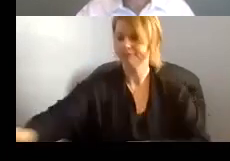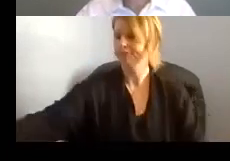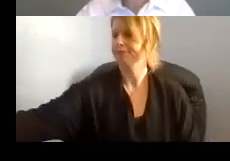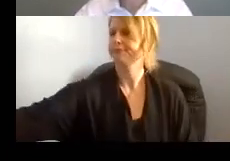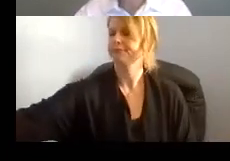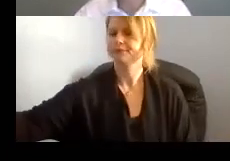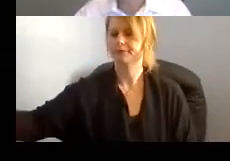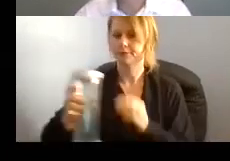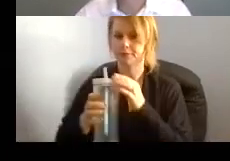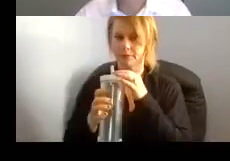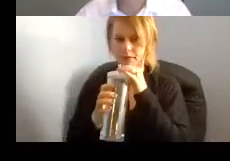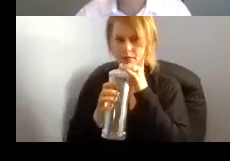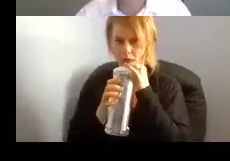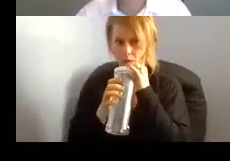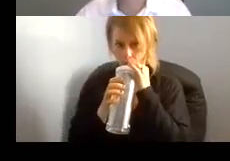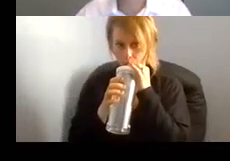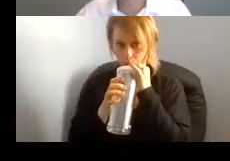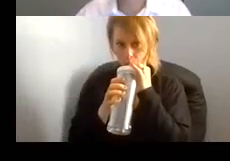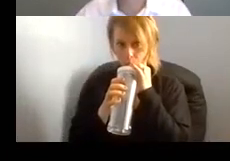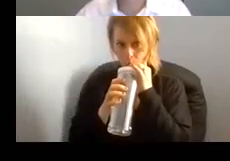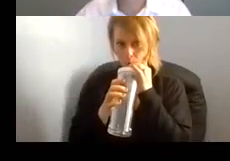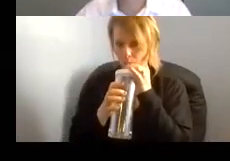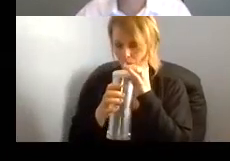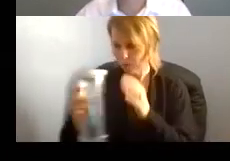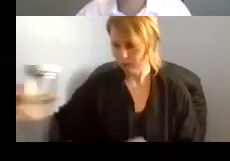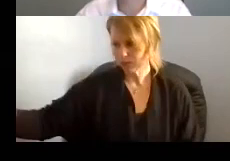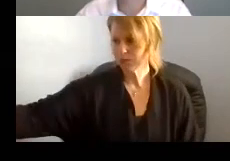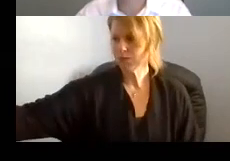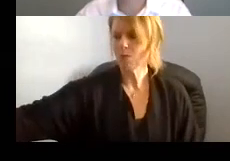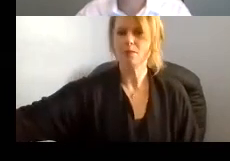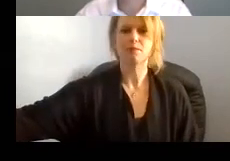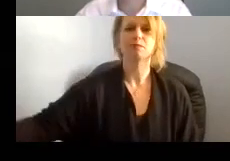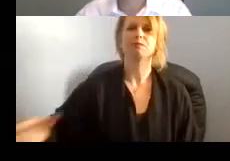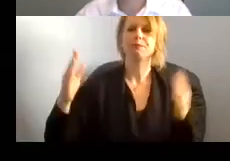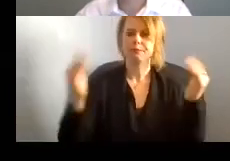Let me turn now to some of the academic reactions that you’re going to see.